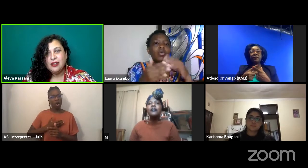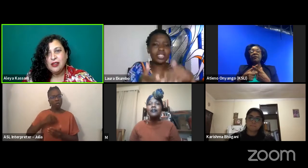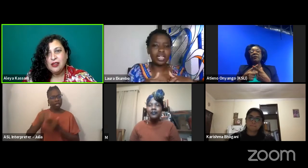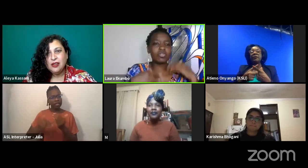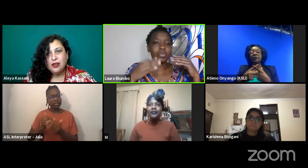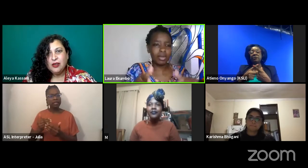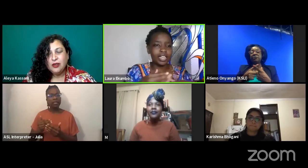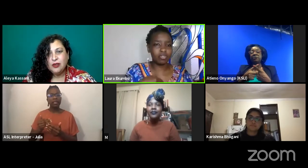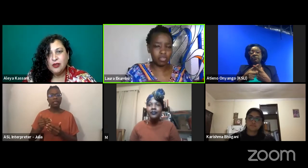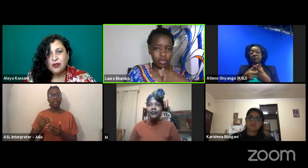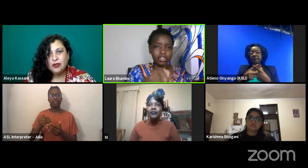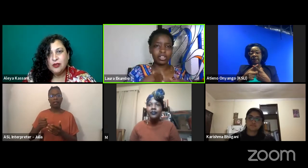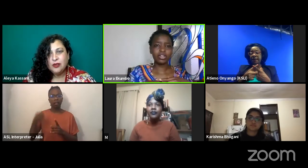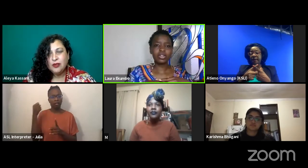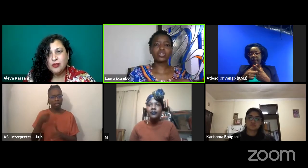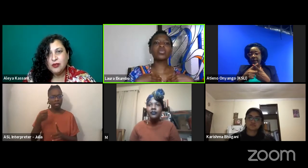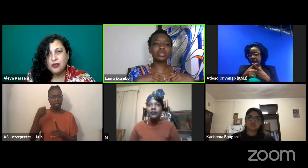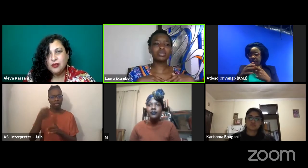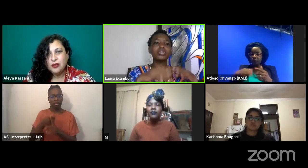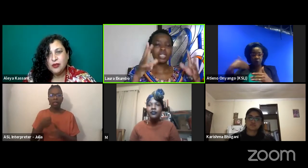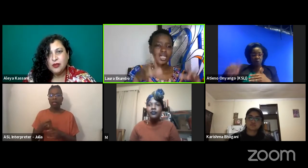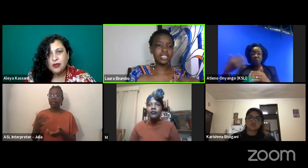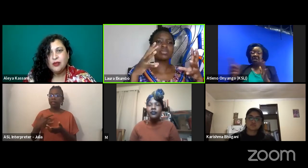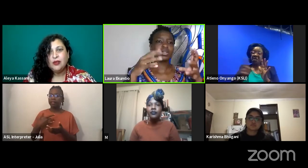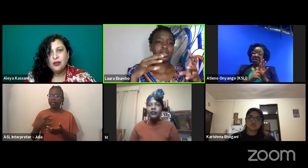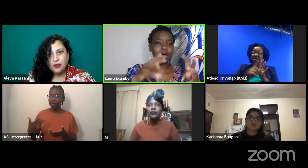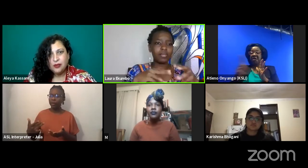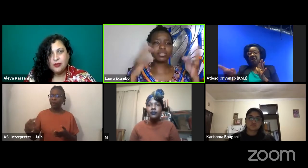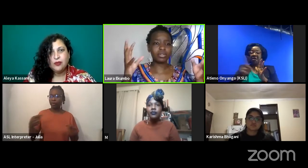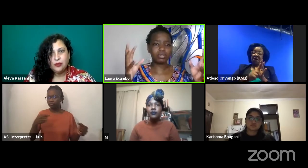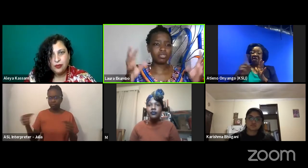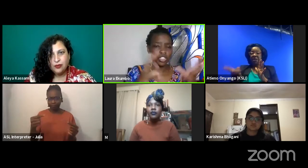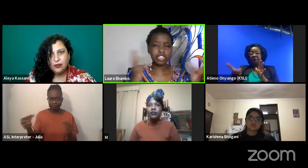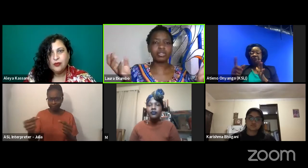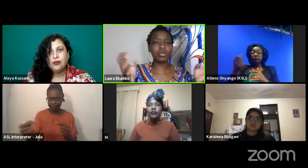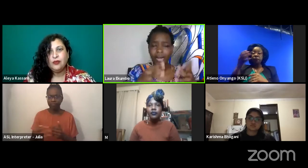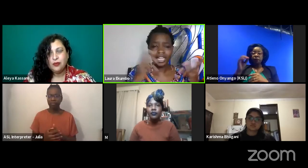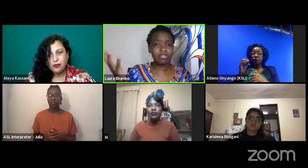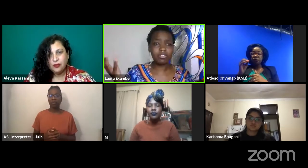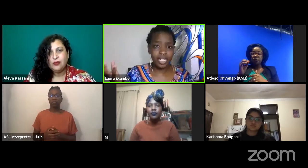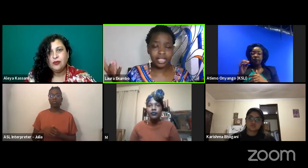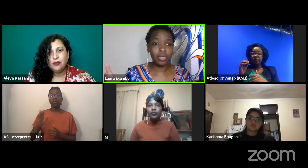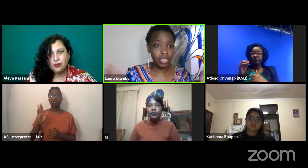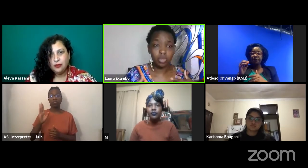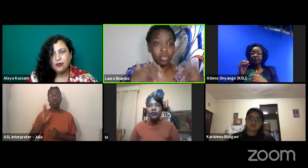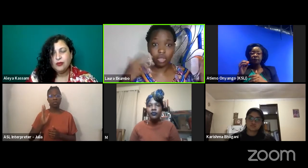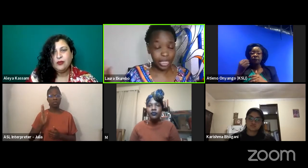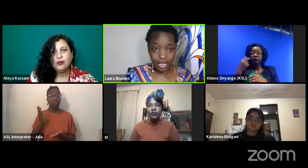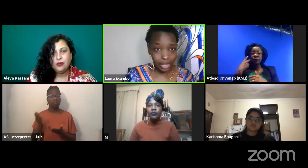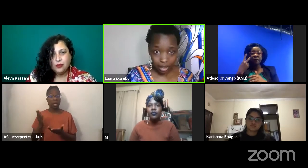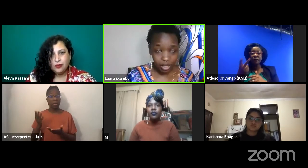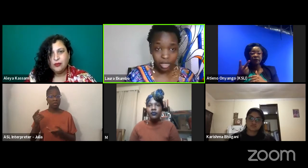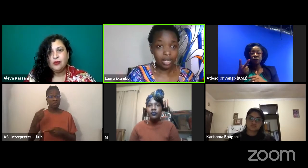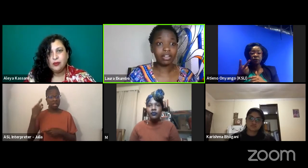We're always kind of going back and forth. So we'll do late vision. We might find that we need to utilize it again